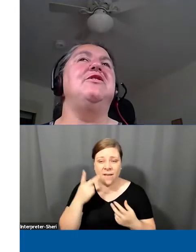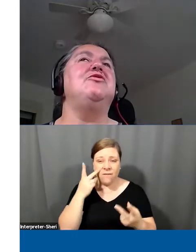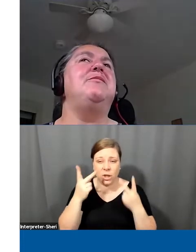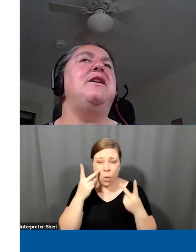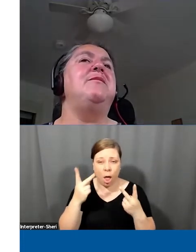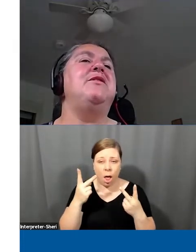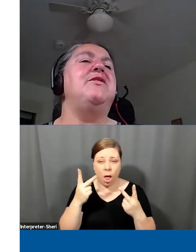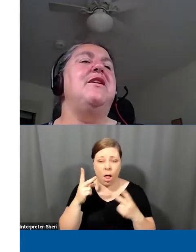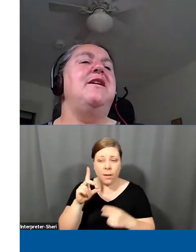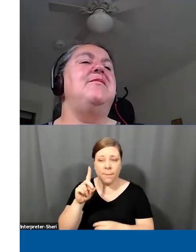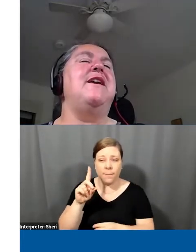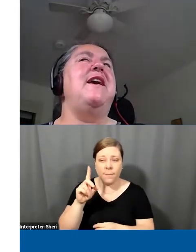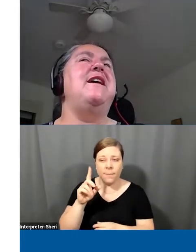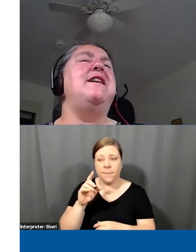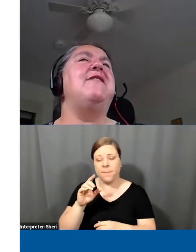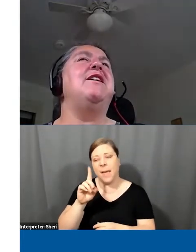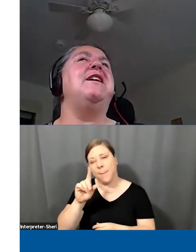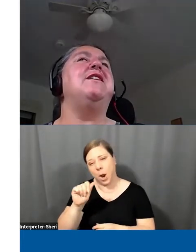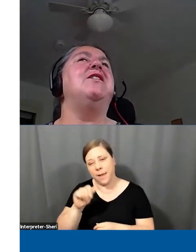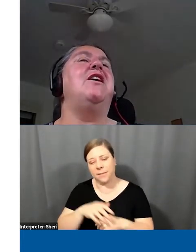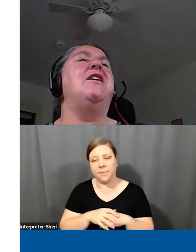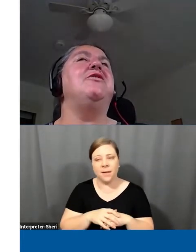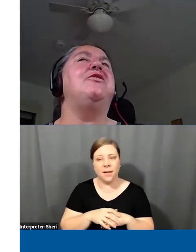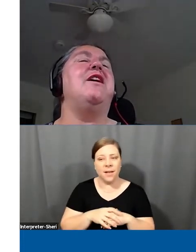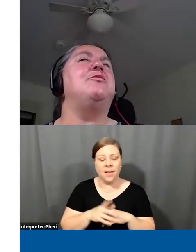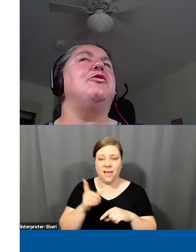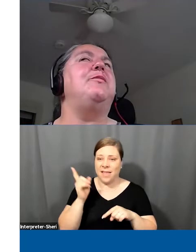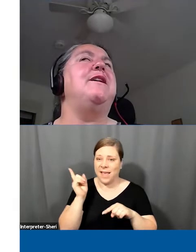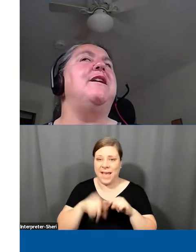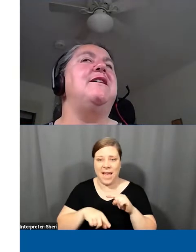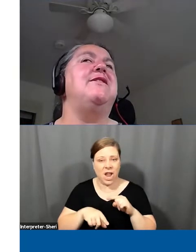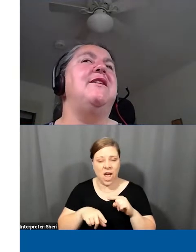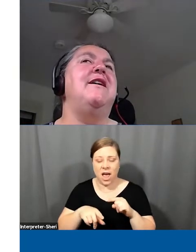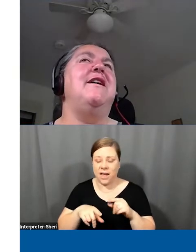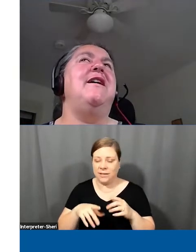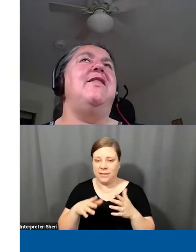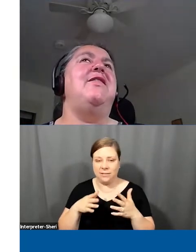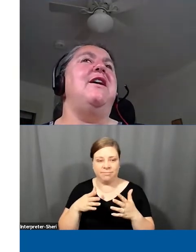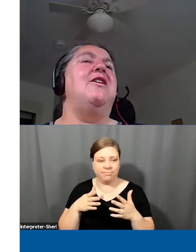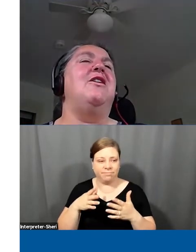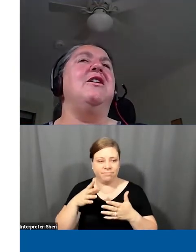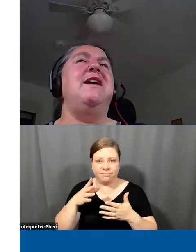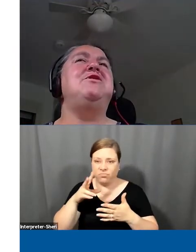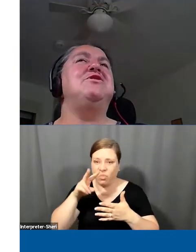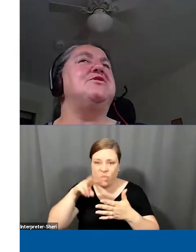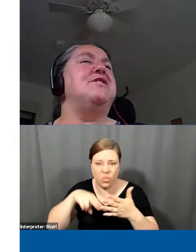Visual impairments, they can't navigate a lot of those dashboards because they are images